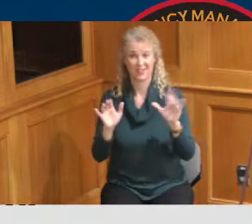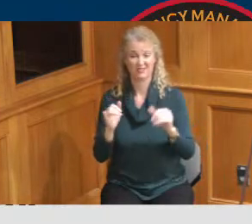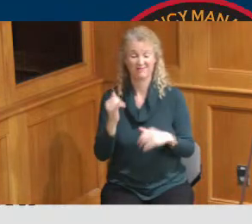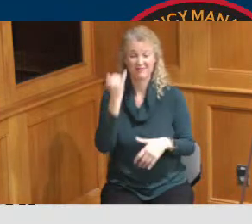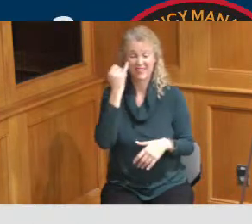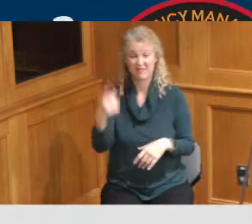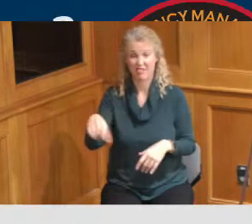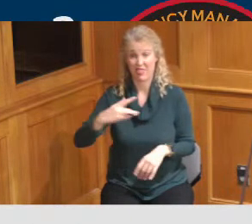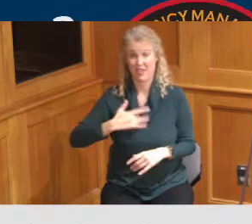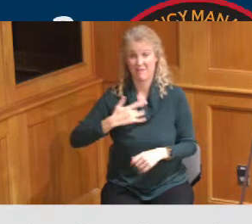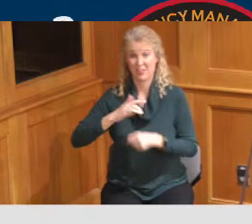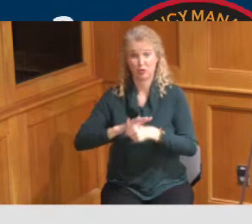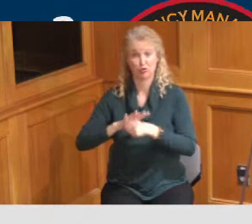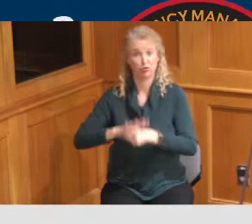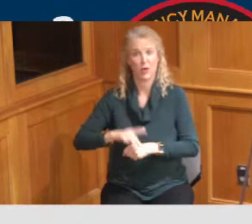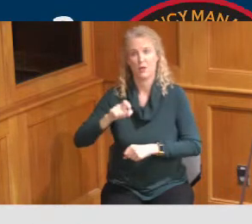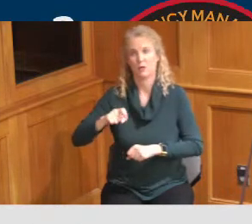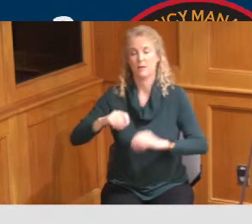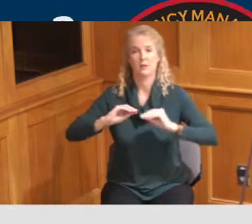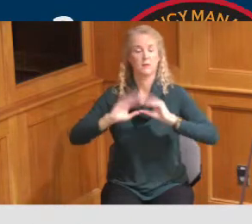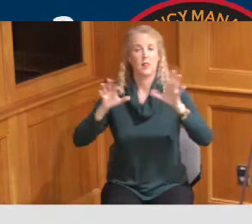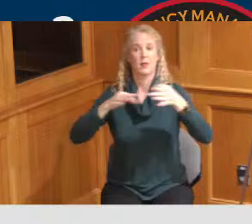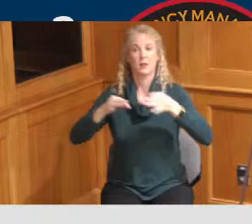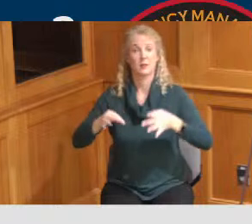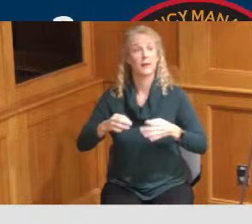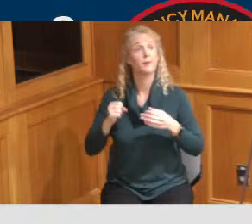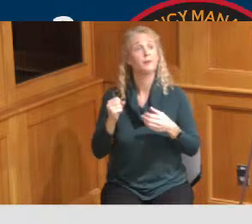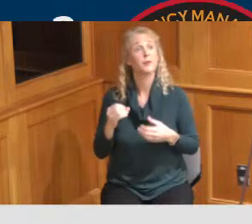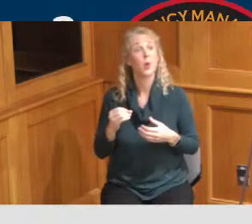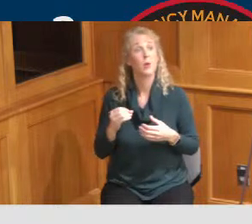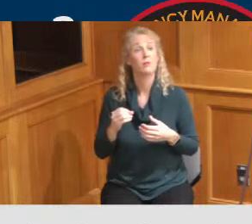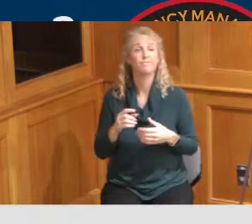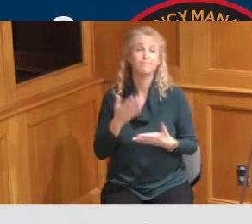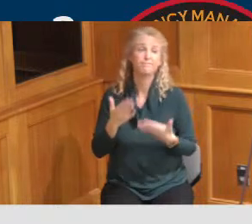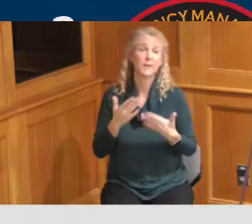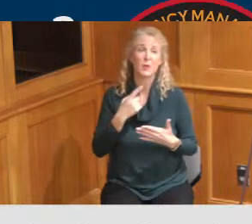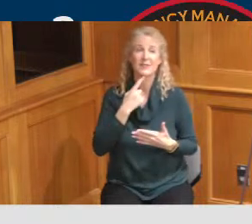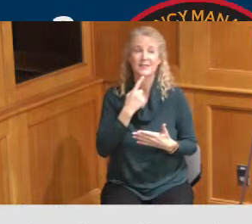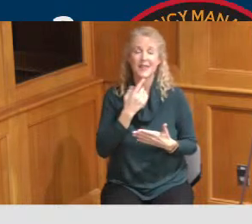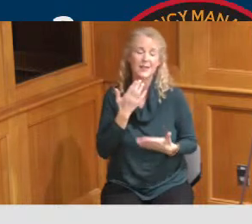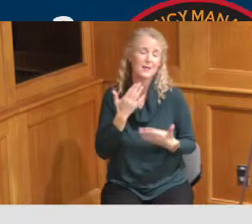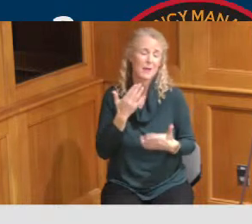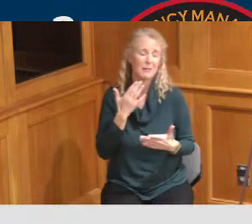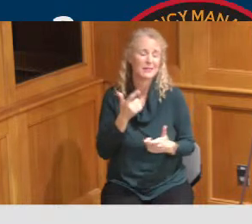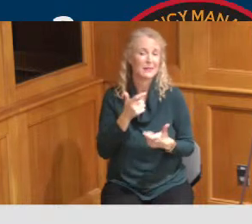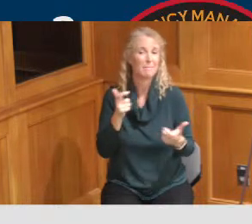times so what are the biggest updates so again it's a living document but every five years we